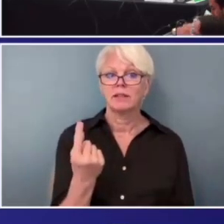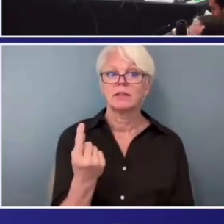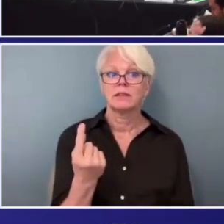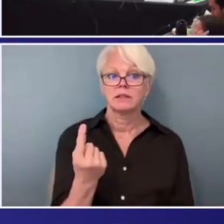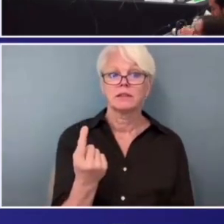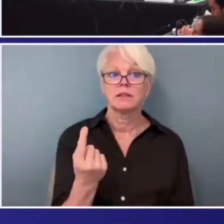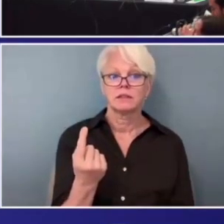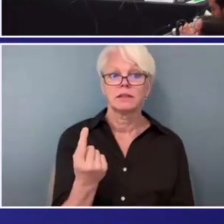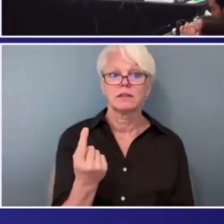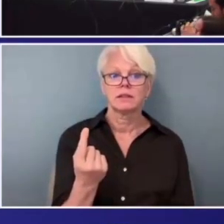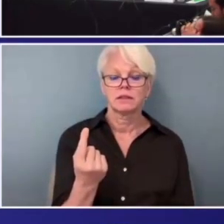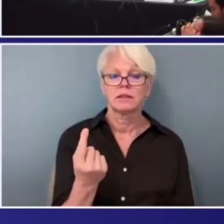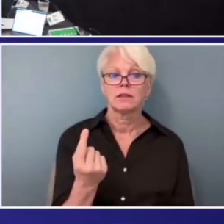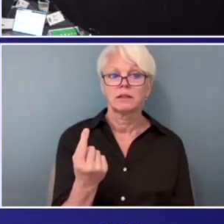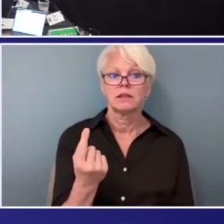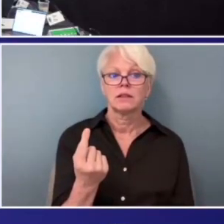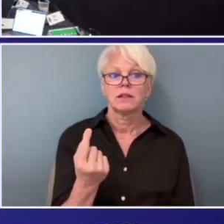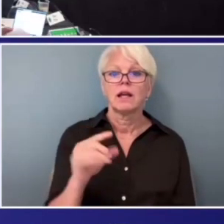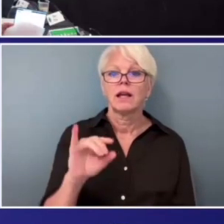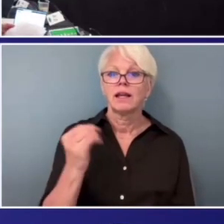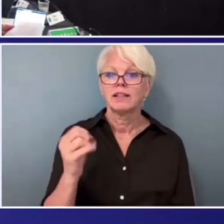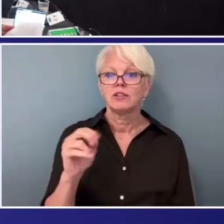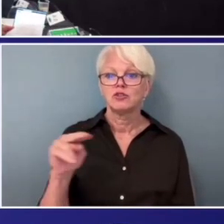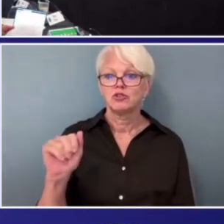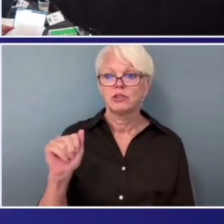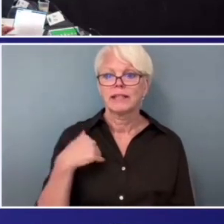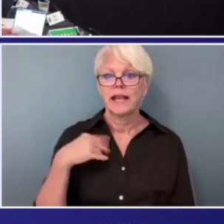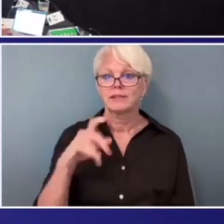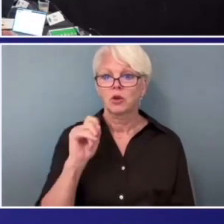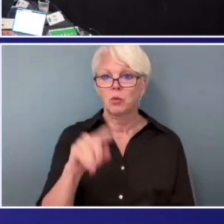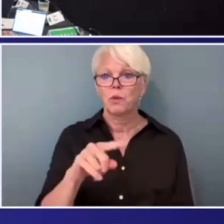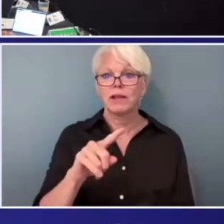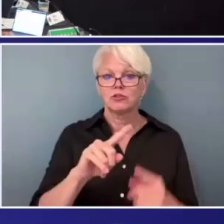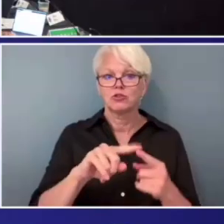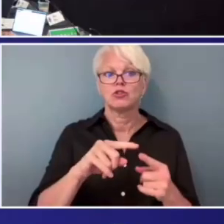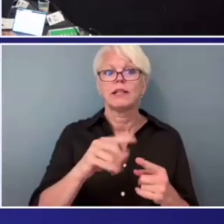And then we have a question from Jenna. And after that, Alex Holt.